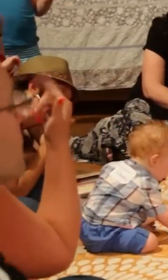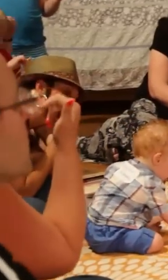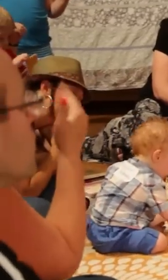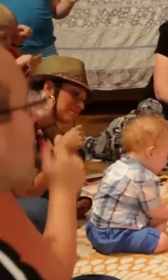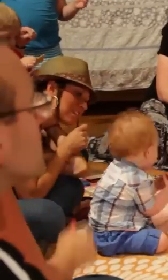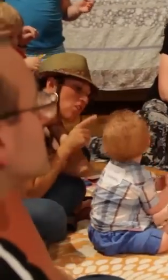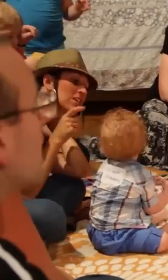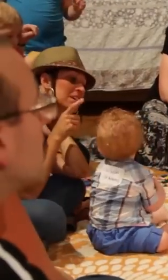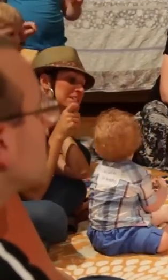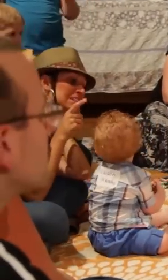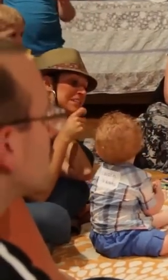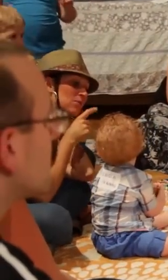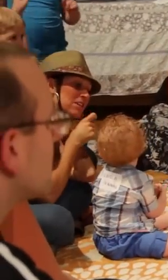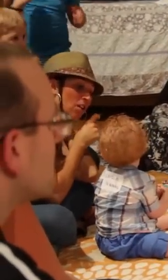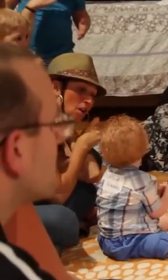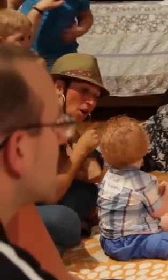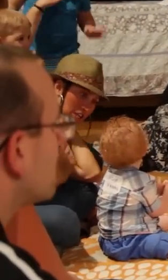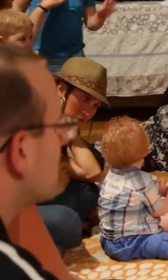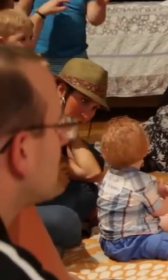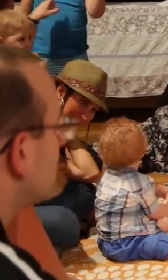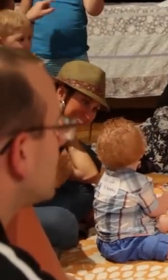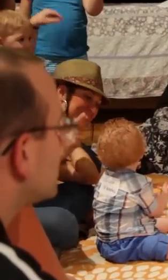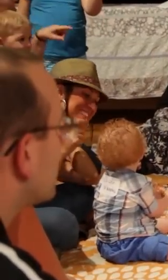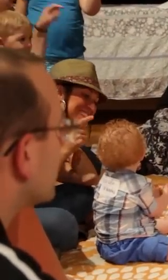Use your hands.